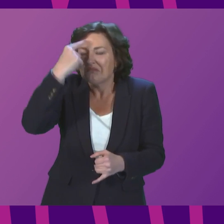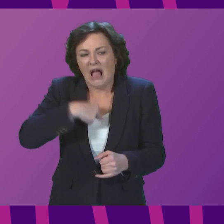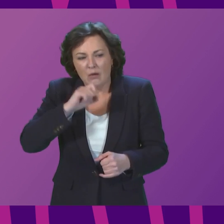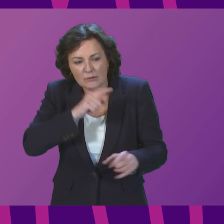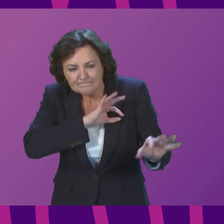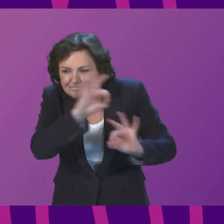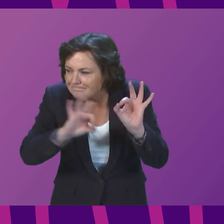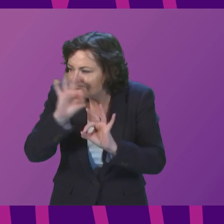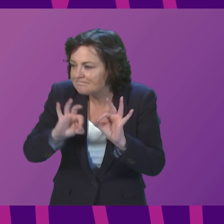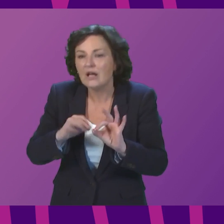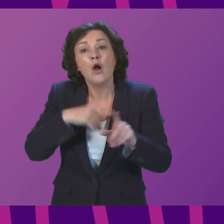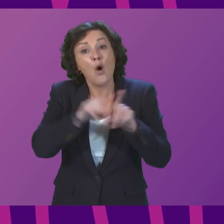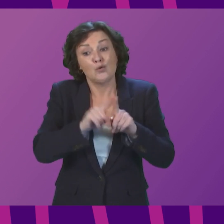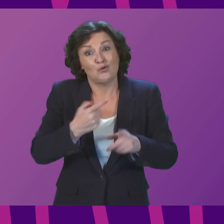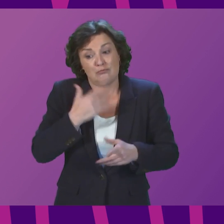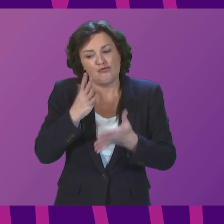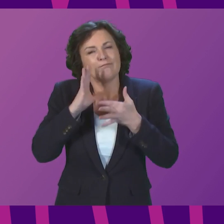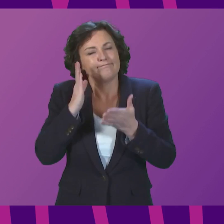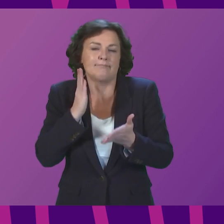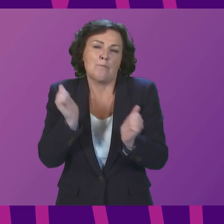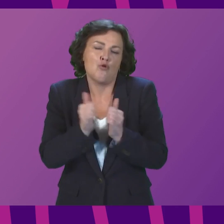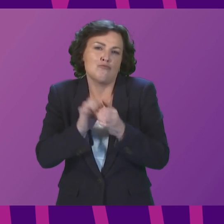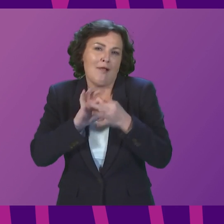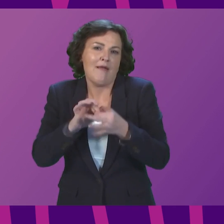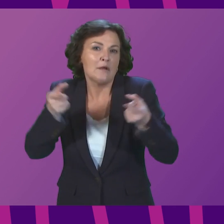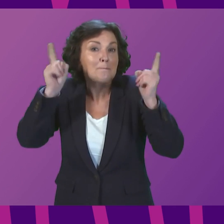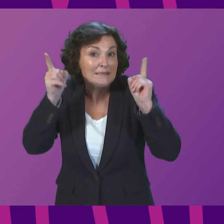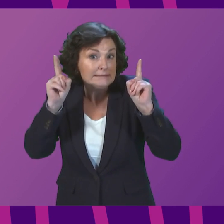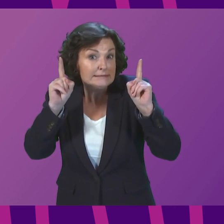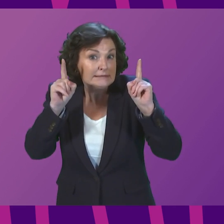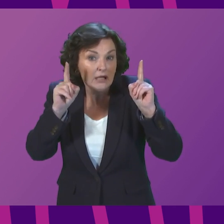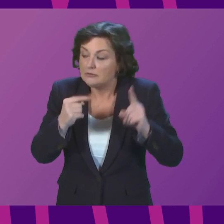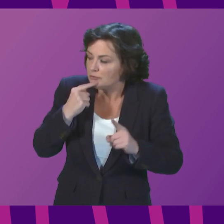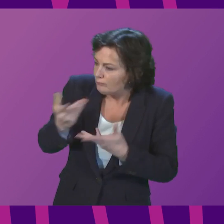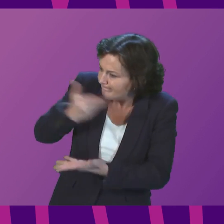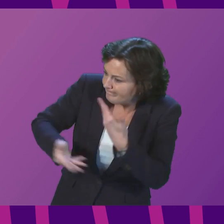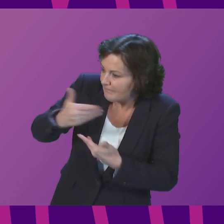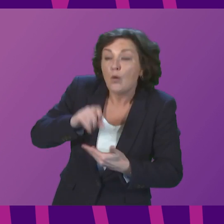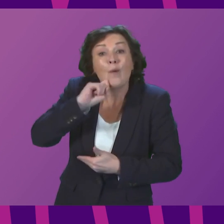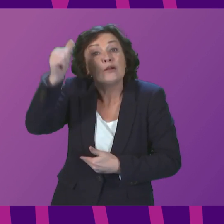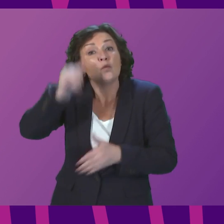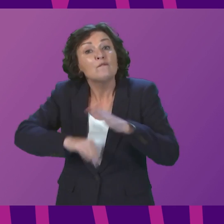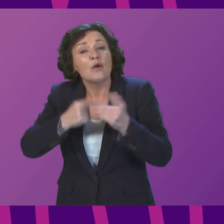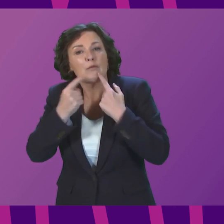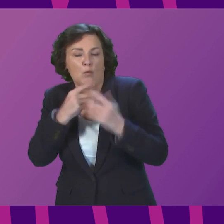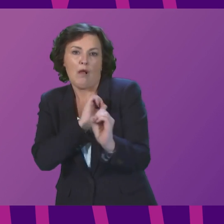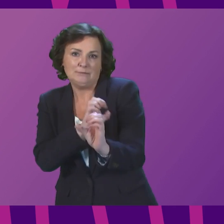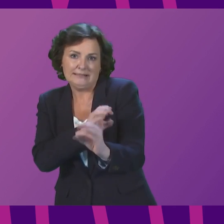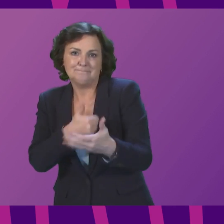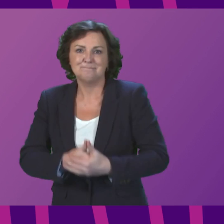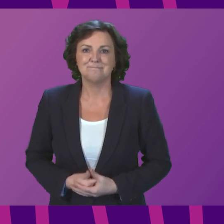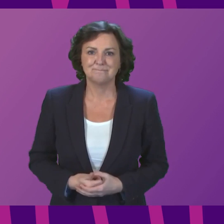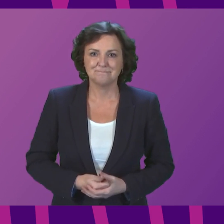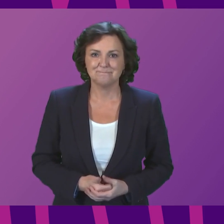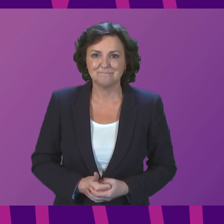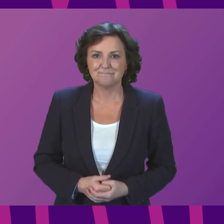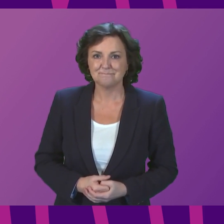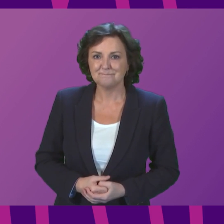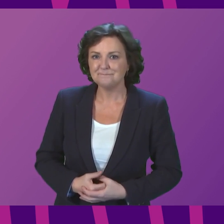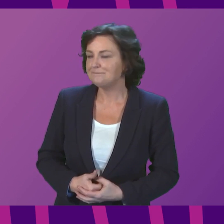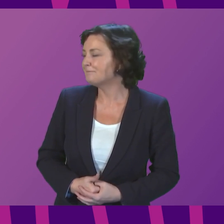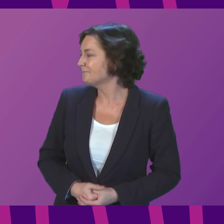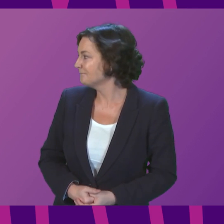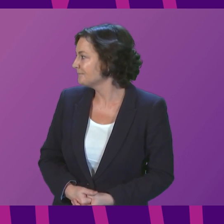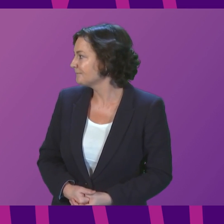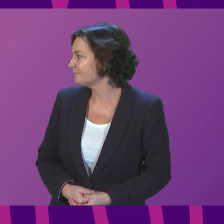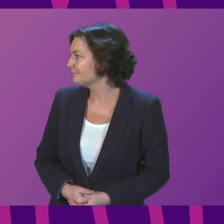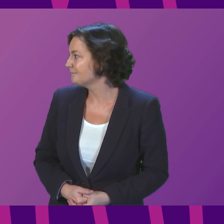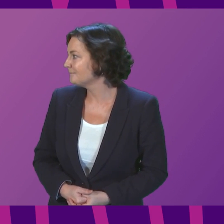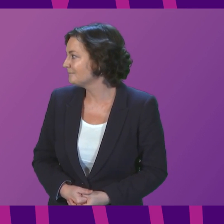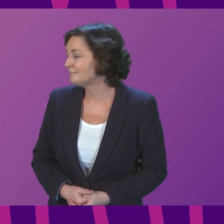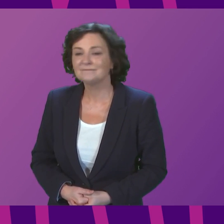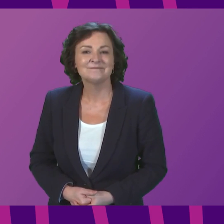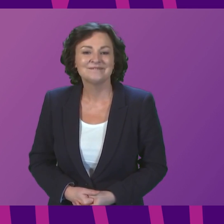and once we have had the opportunity to do that, I will ask the relevant minister to